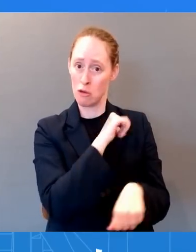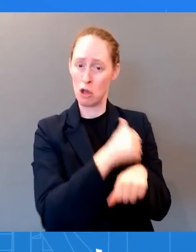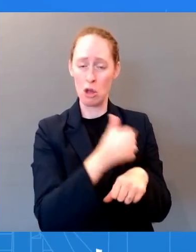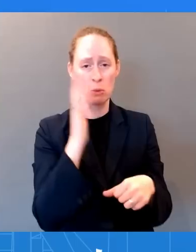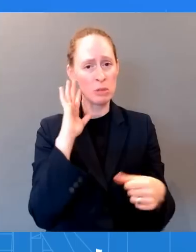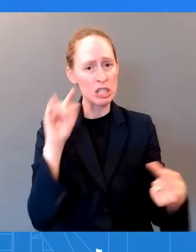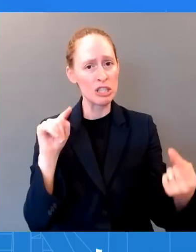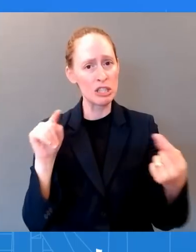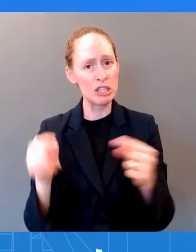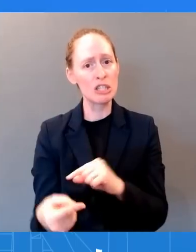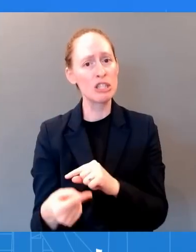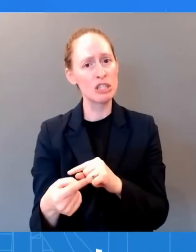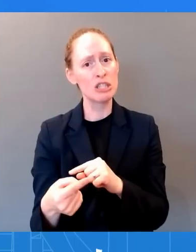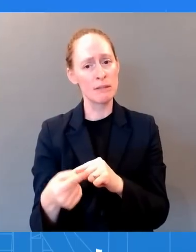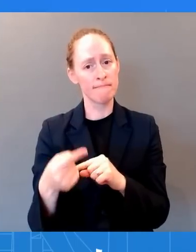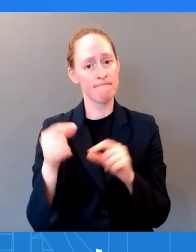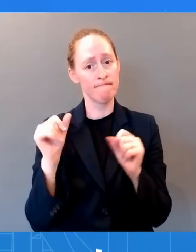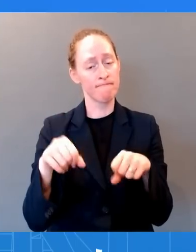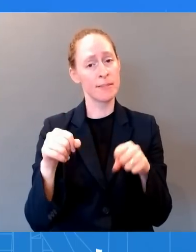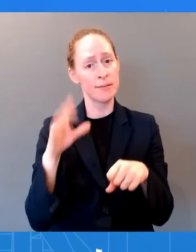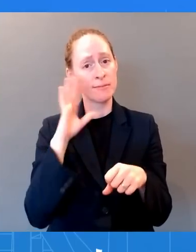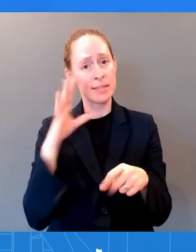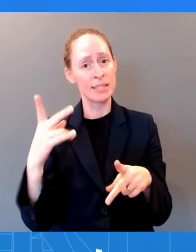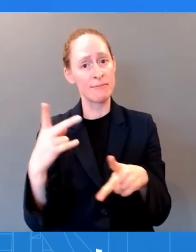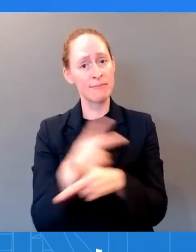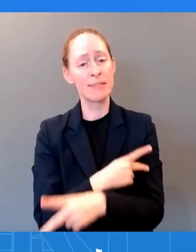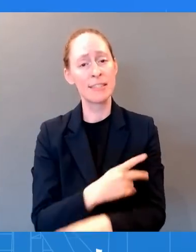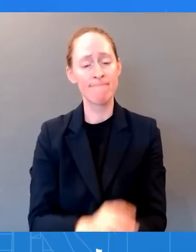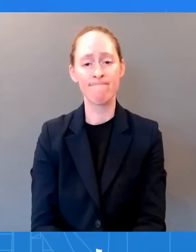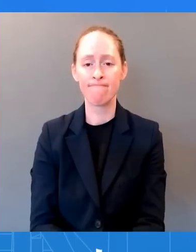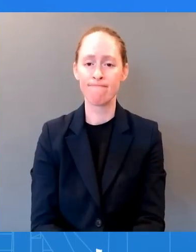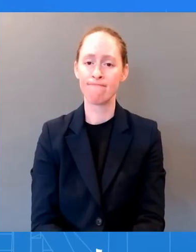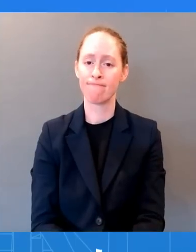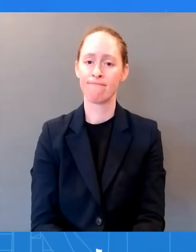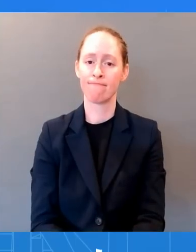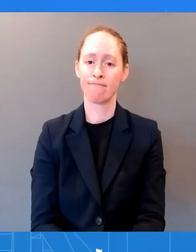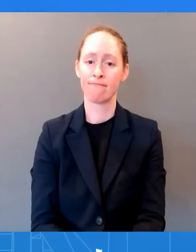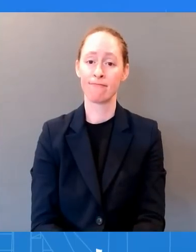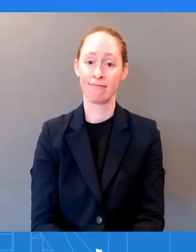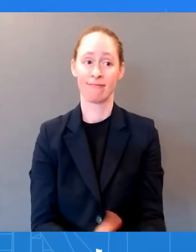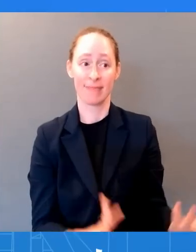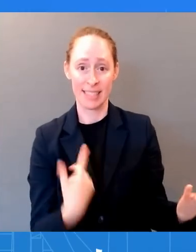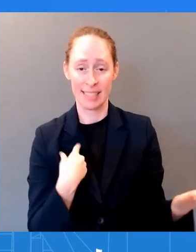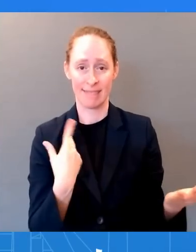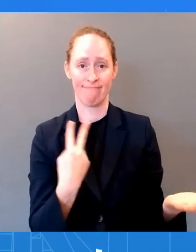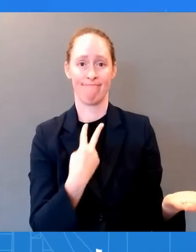So this is an action we've been forced to take that will help preserve our limited remaining supply,